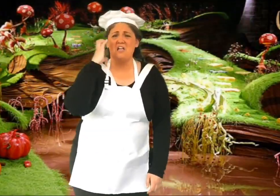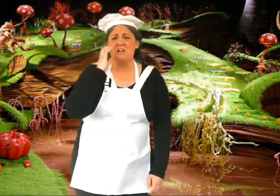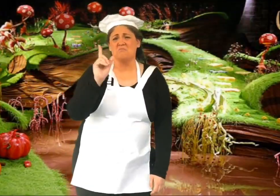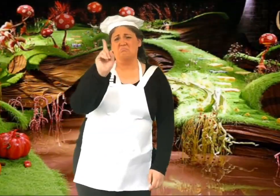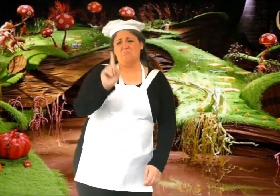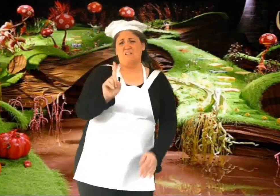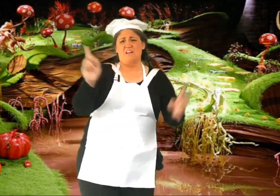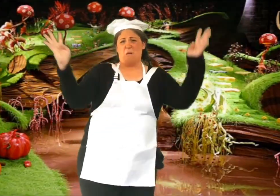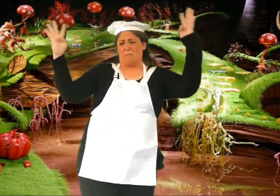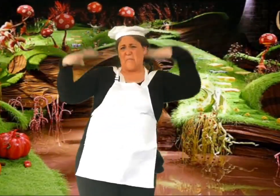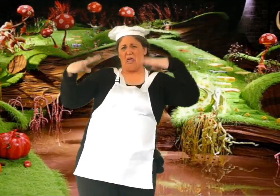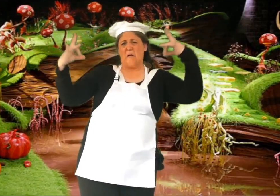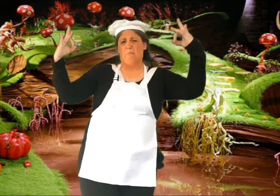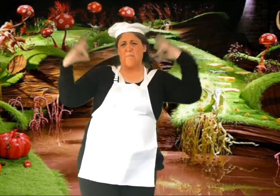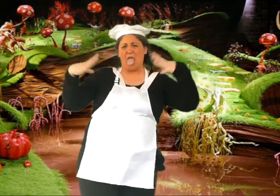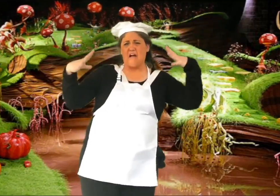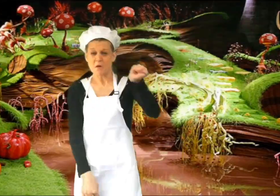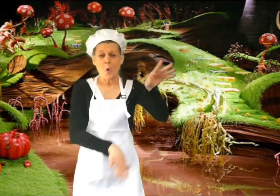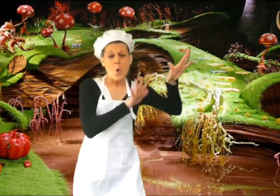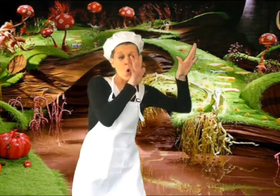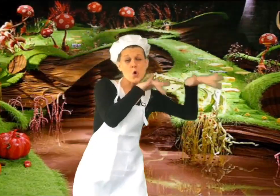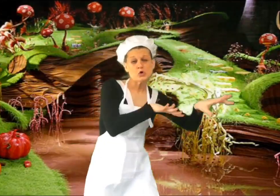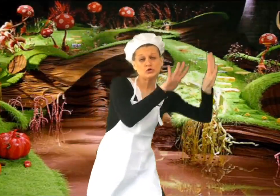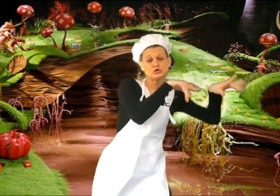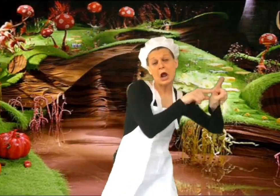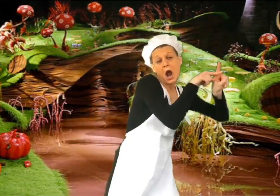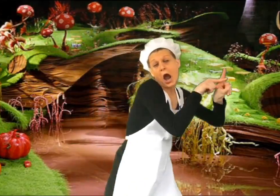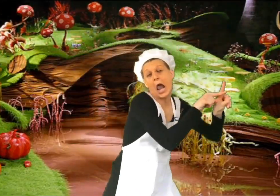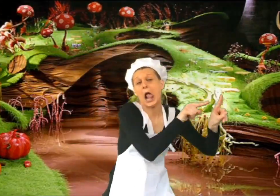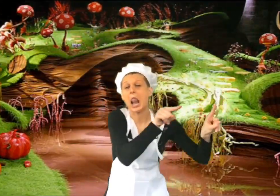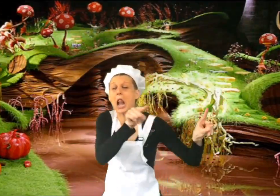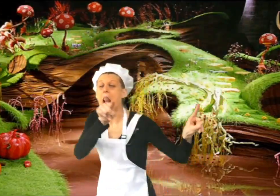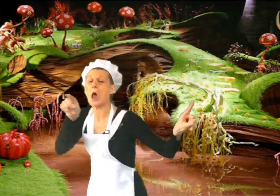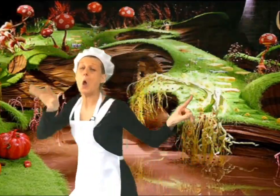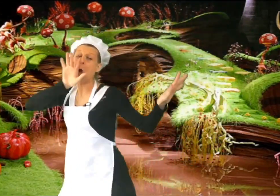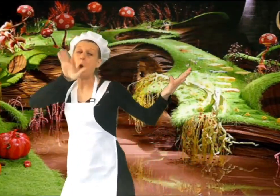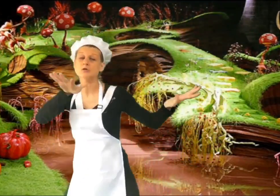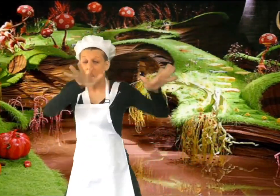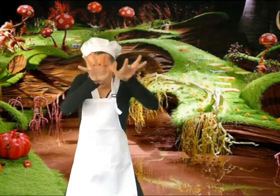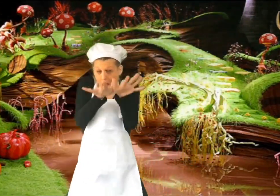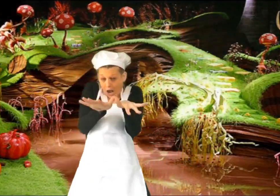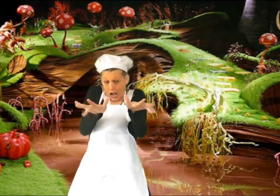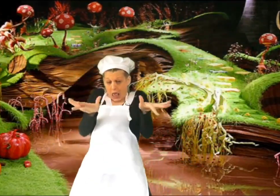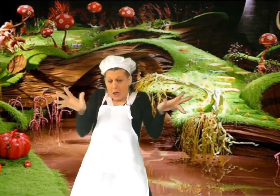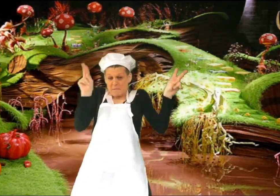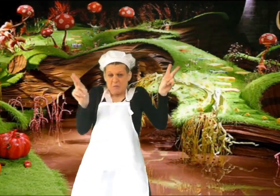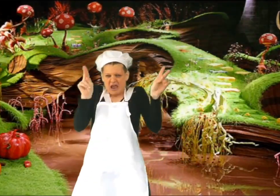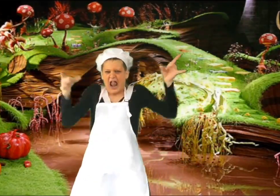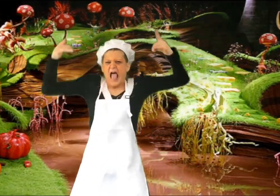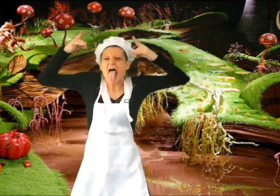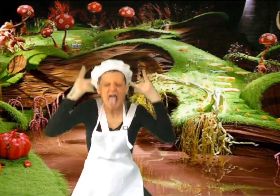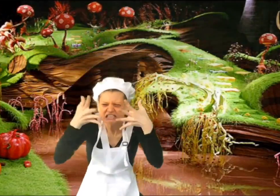This boy, who only just before Was loathed by men from shore to shore,